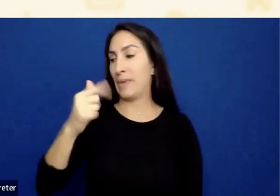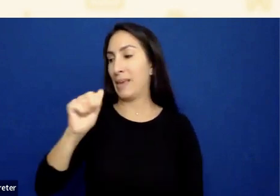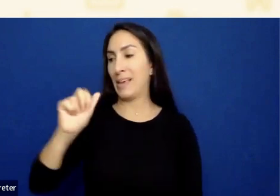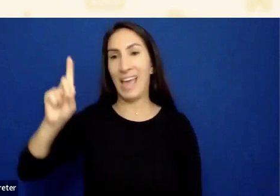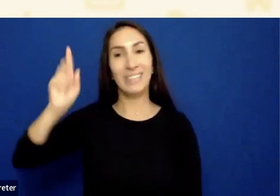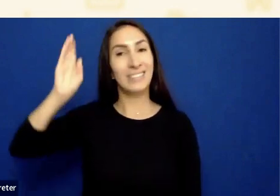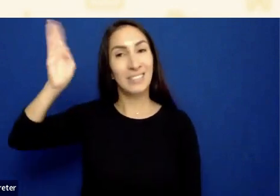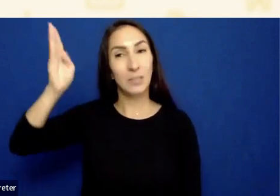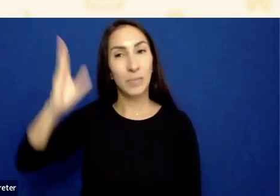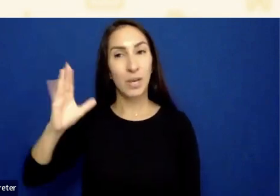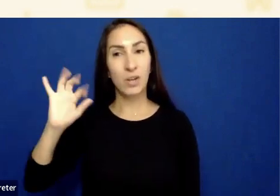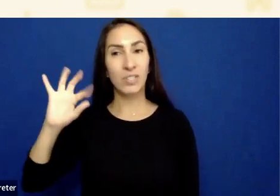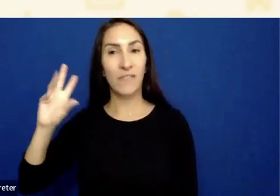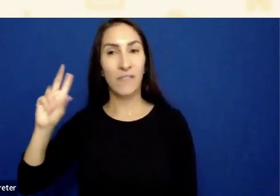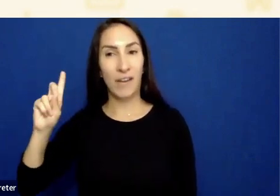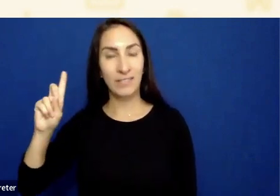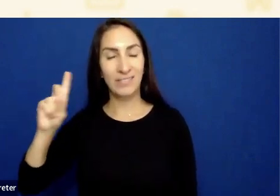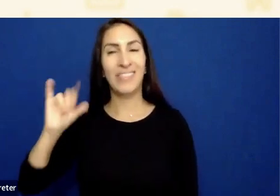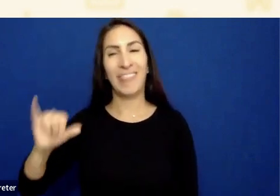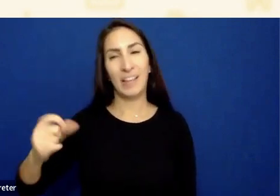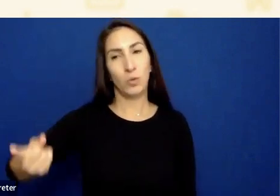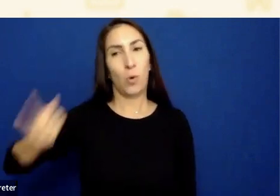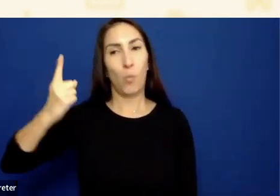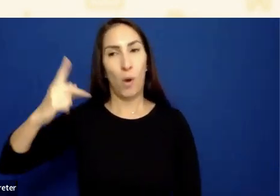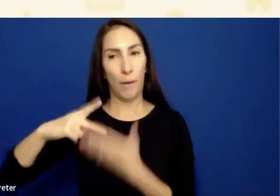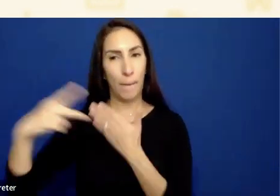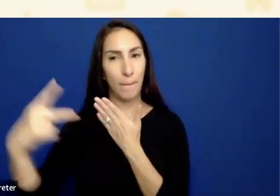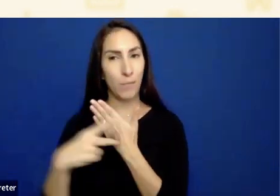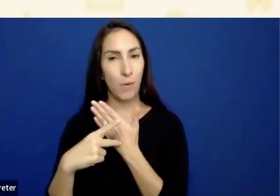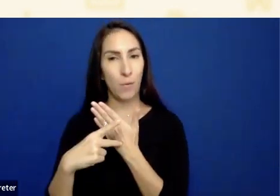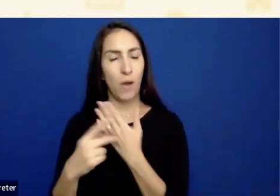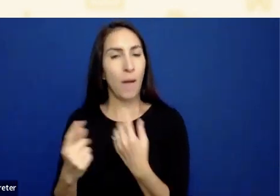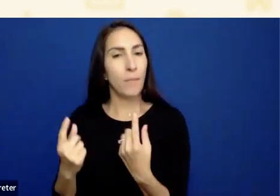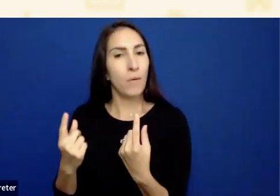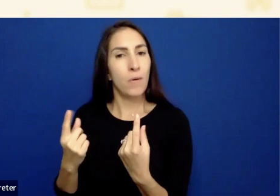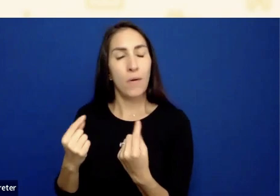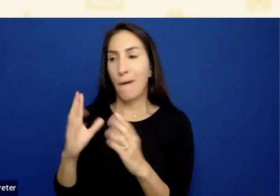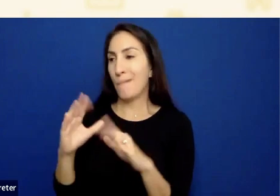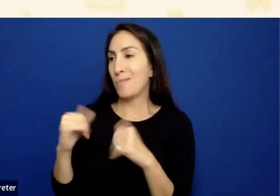And essentially, what that does is it provides up to $3,000